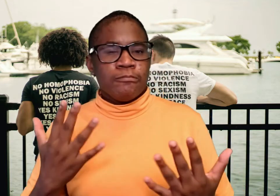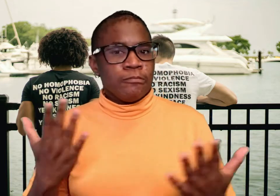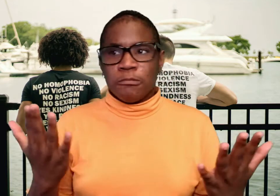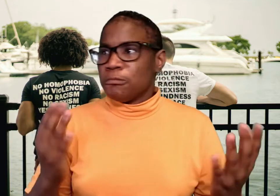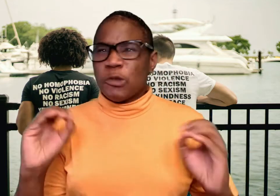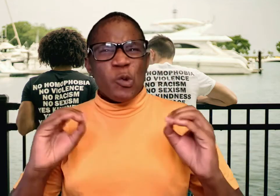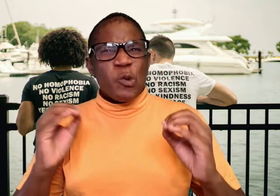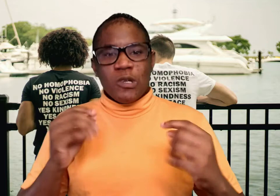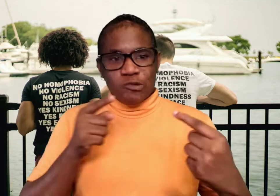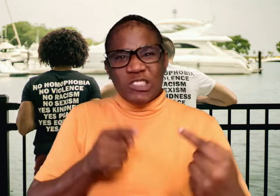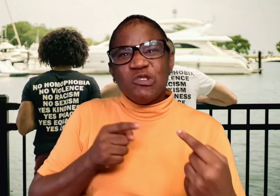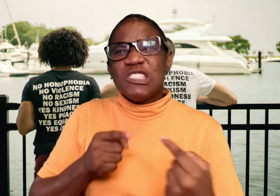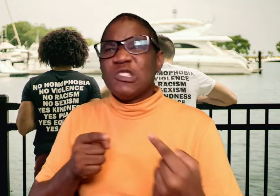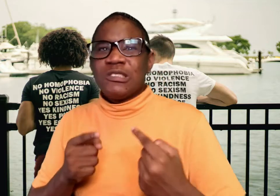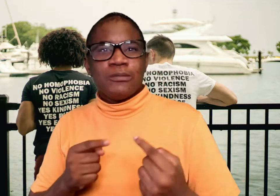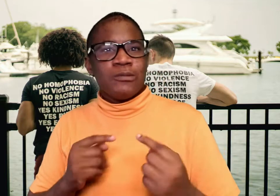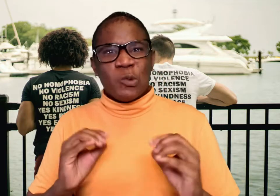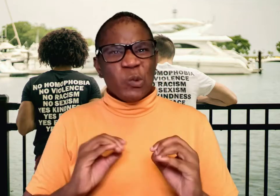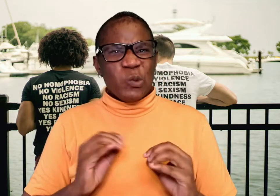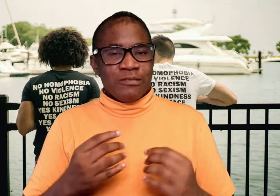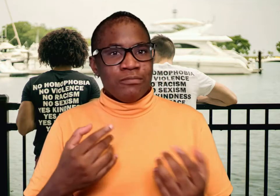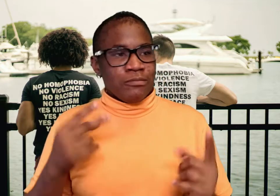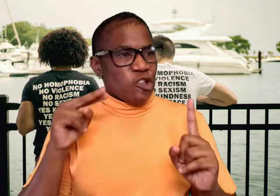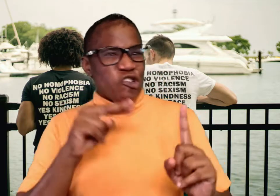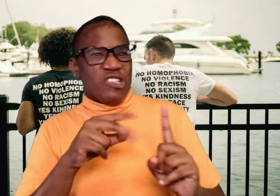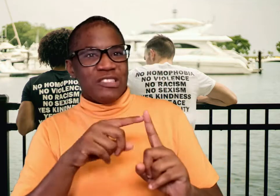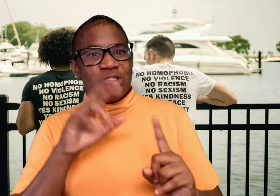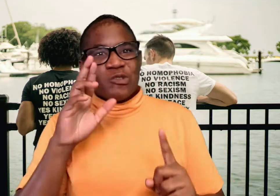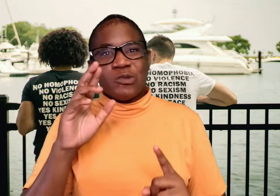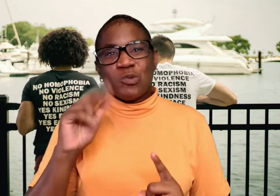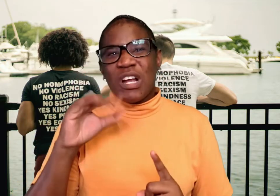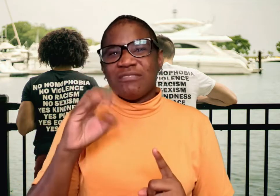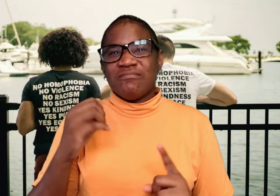any danger or struggle surrounding their race.